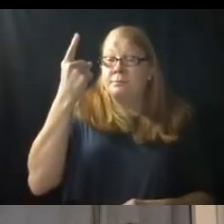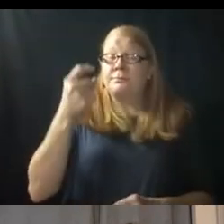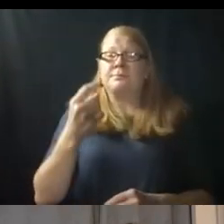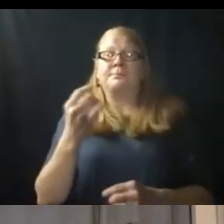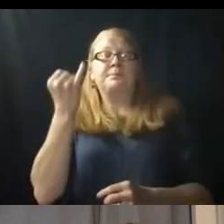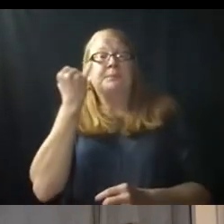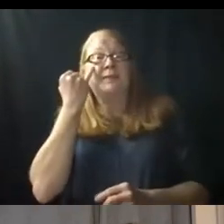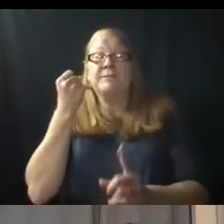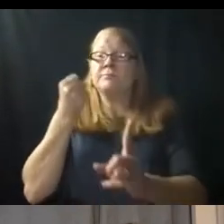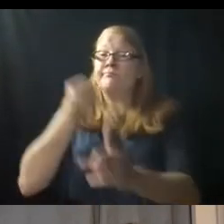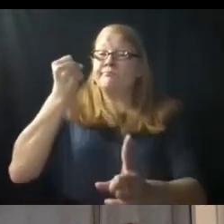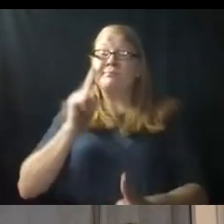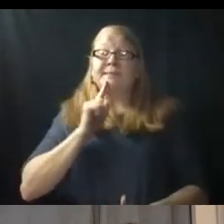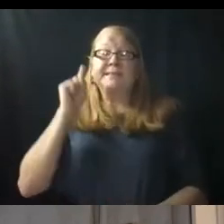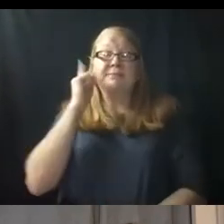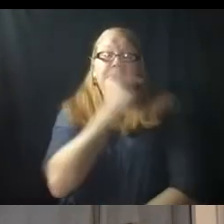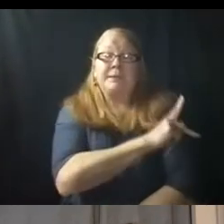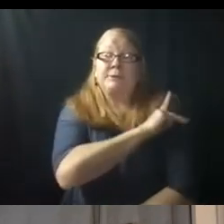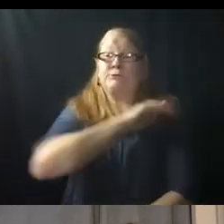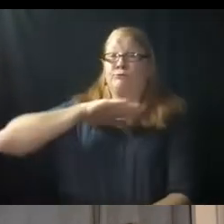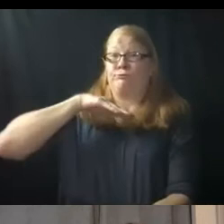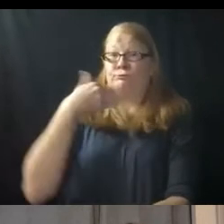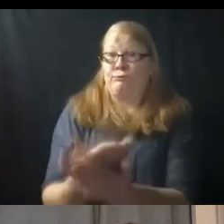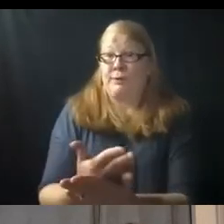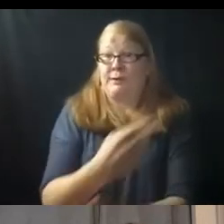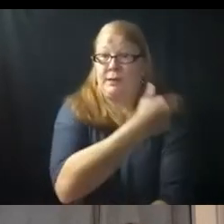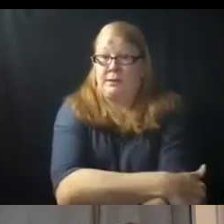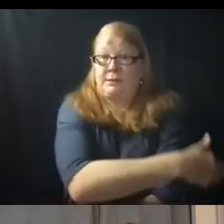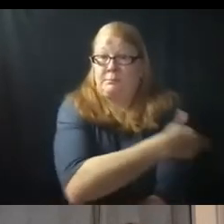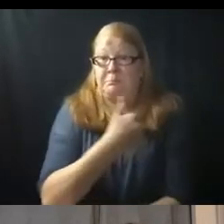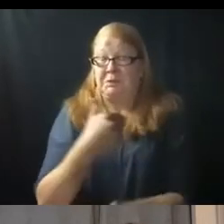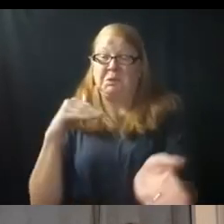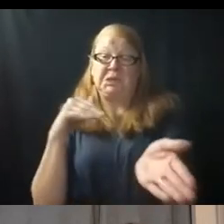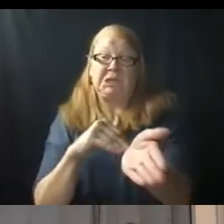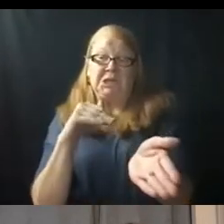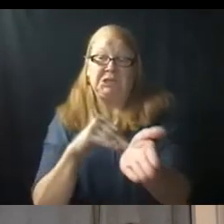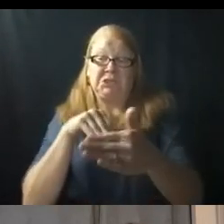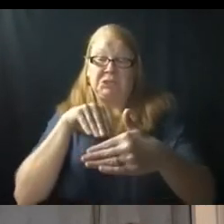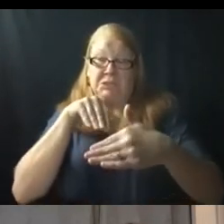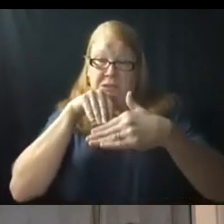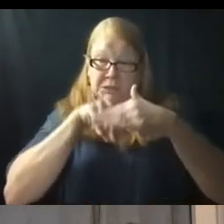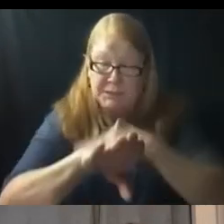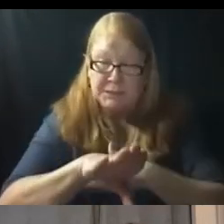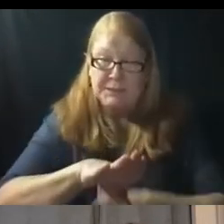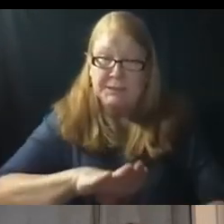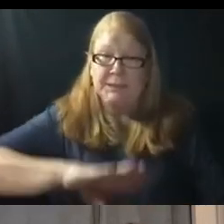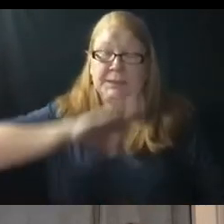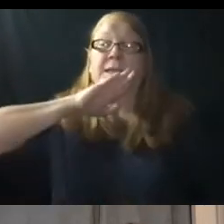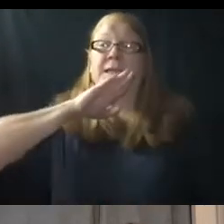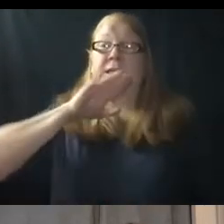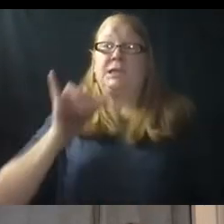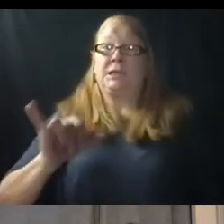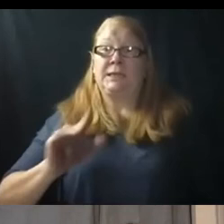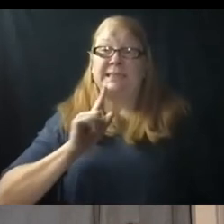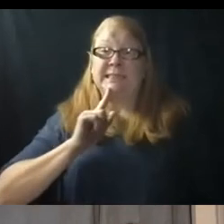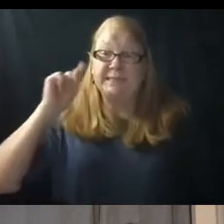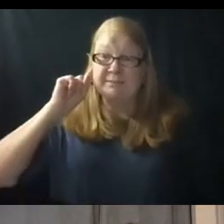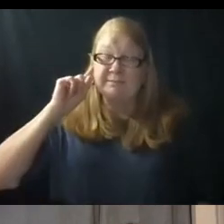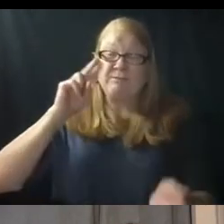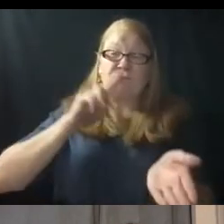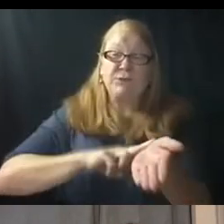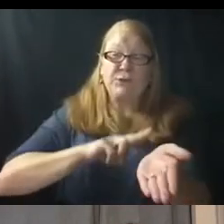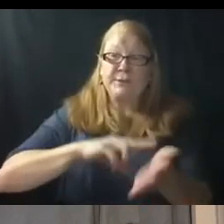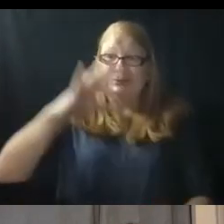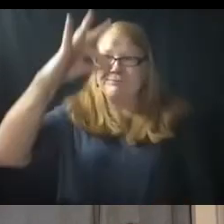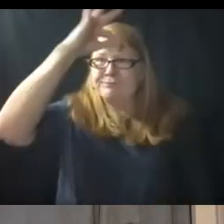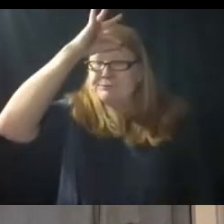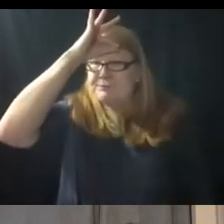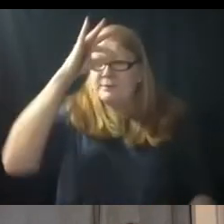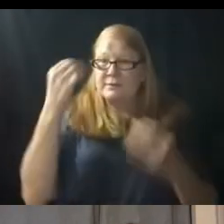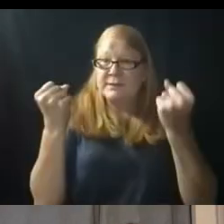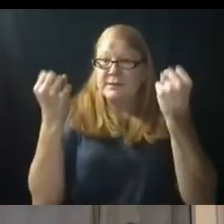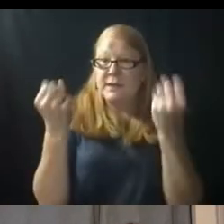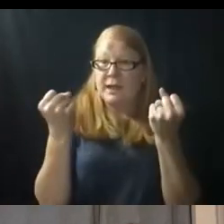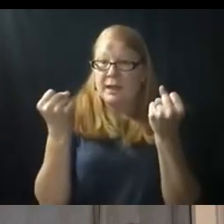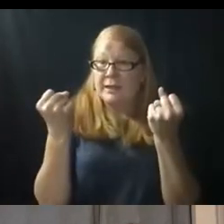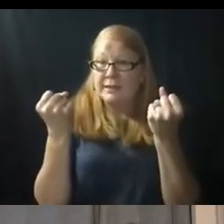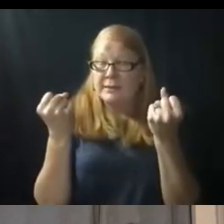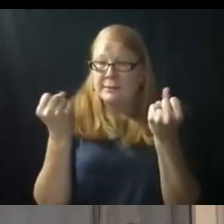For example, if a Deaf patient goes to the hospital, it can be very frustrating if the doctors and nurses don’t know how to sign